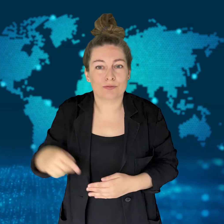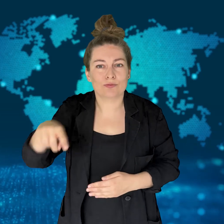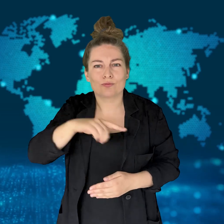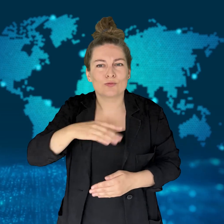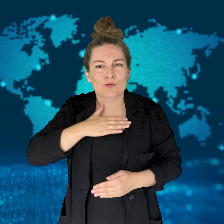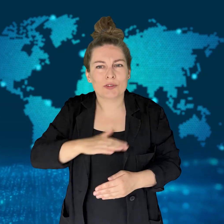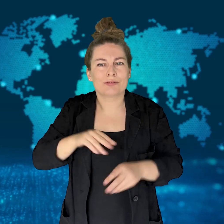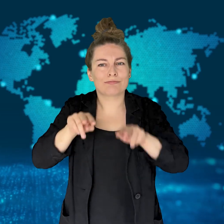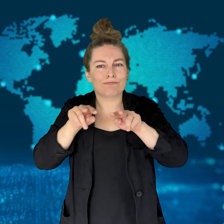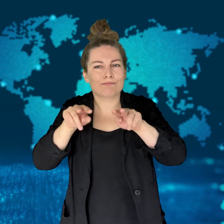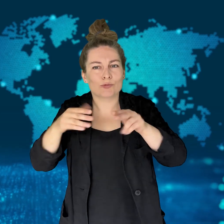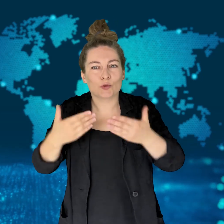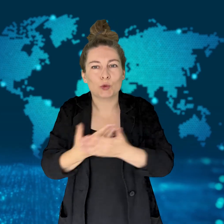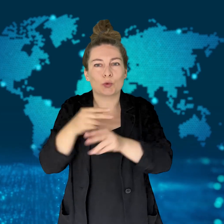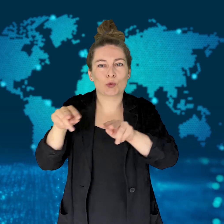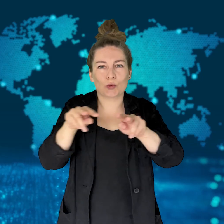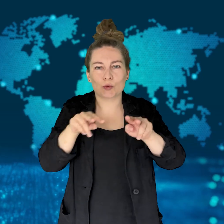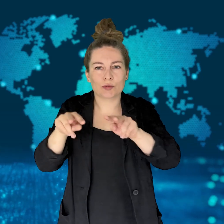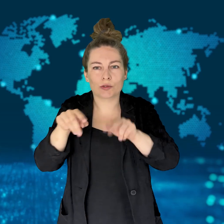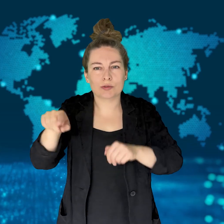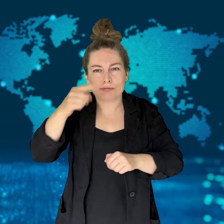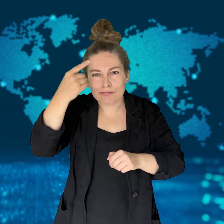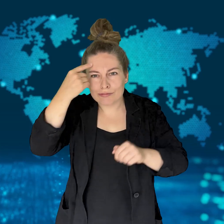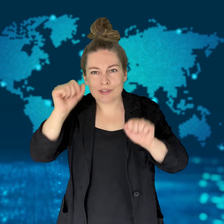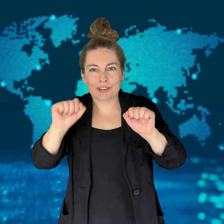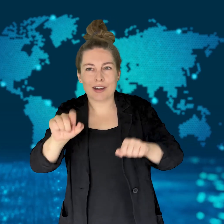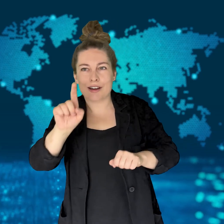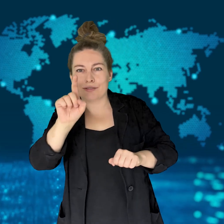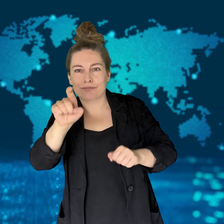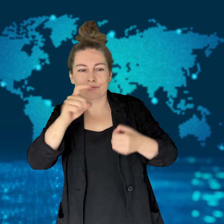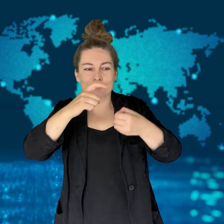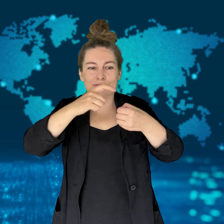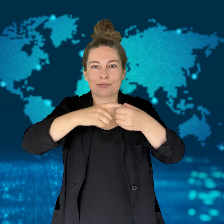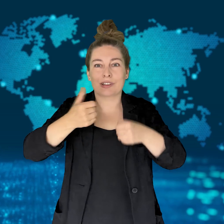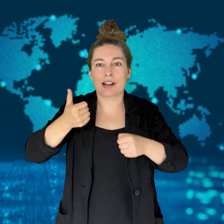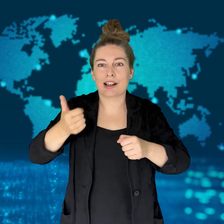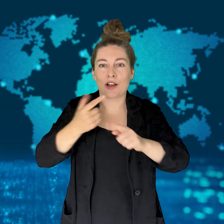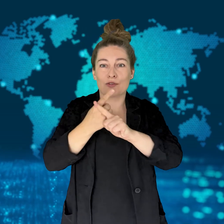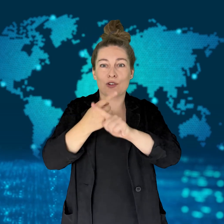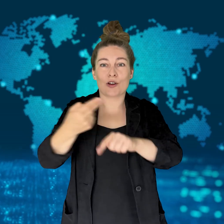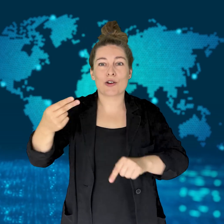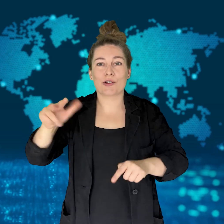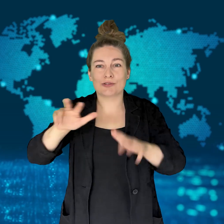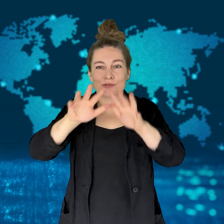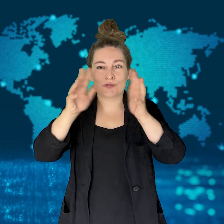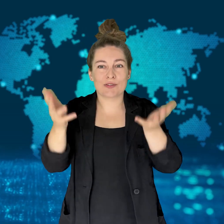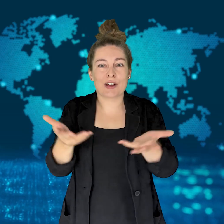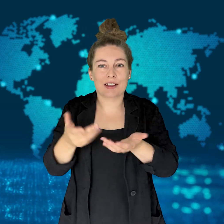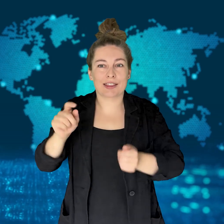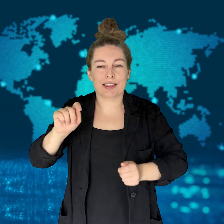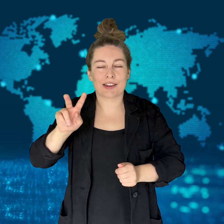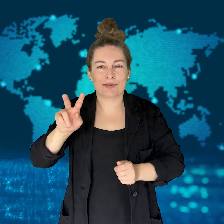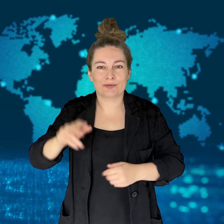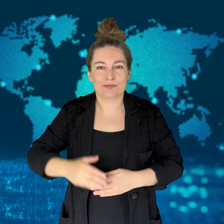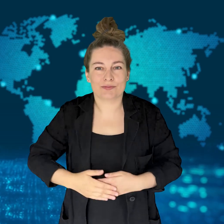Don't forget to subscribe, like, and follow H3 World TV to get new video updates!